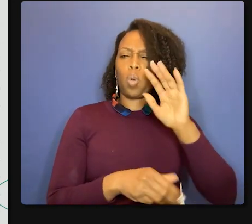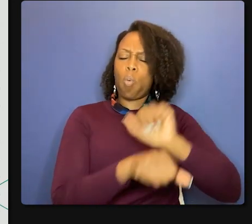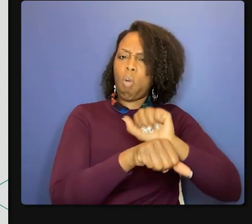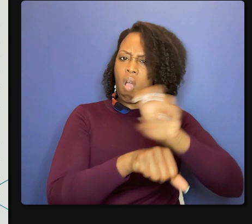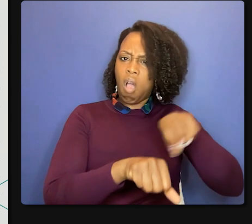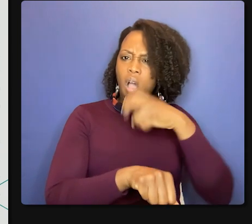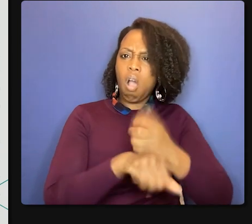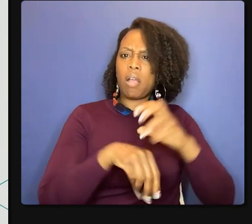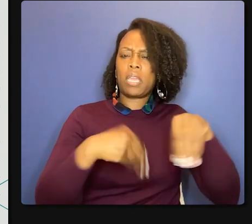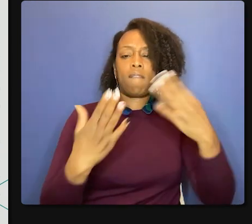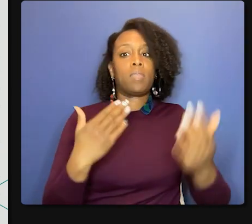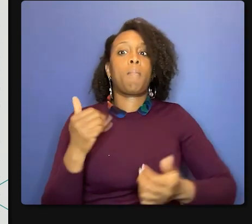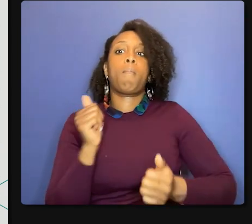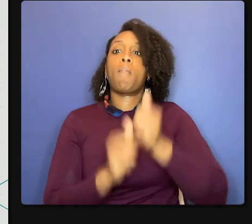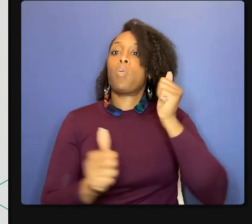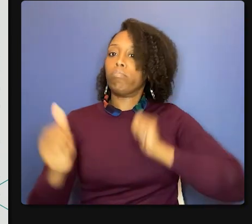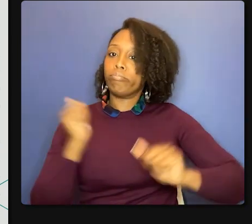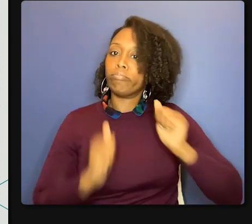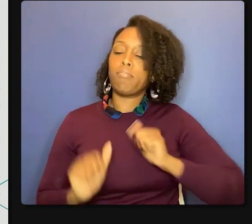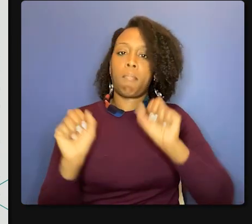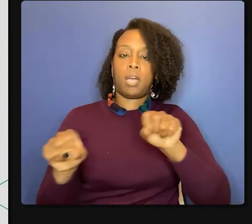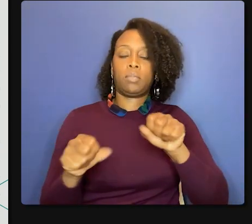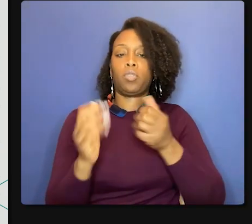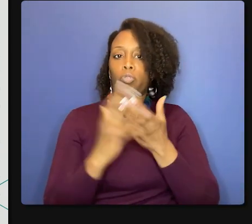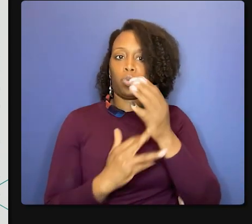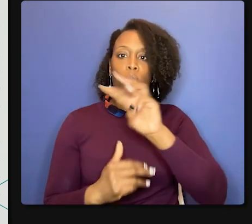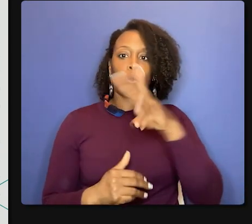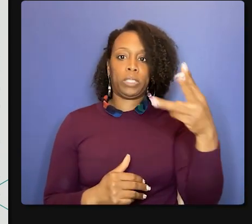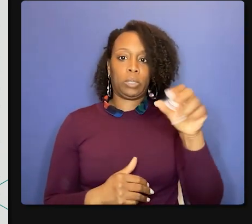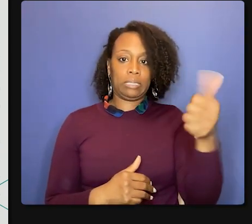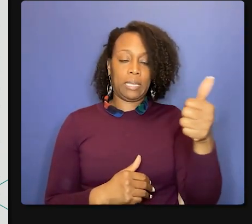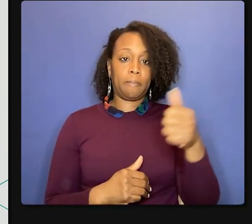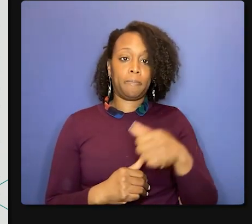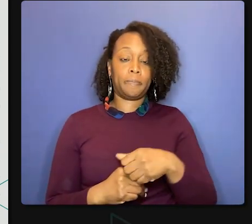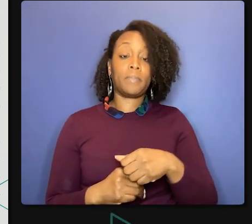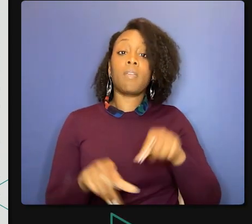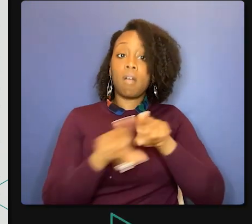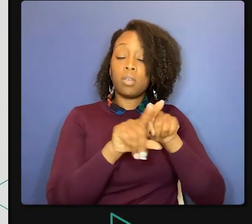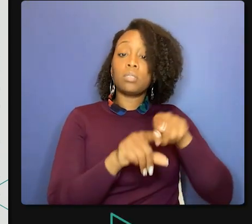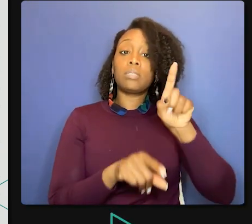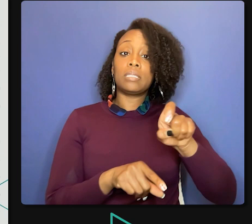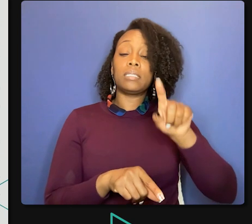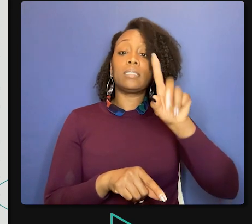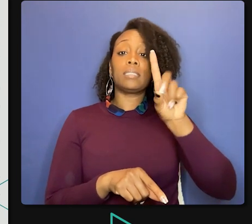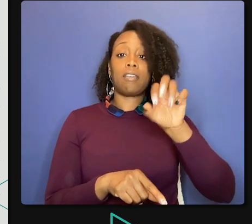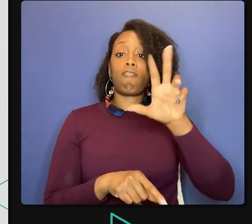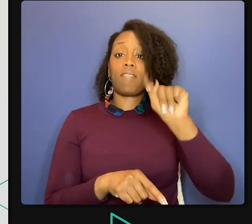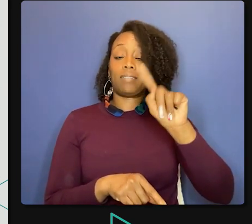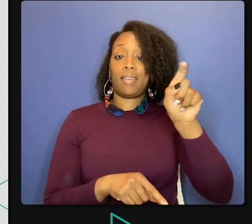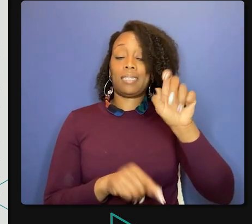the most performance you can get and throughput on Windows 10. So you will also need a DirectX capable GPU.